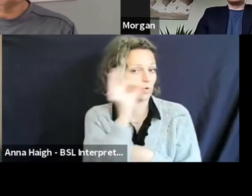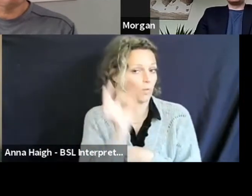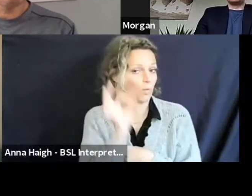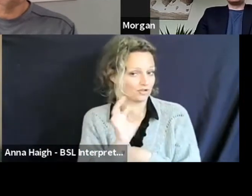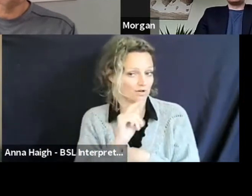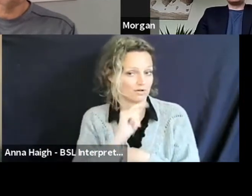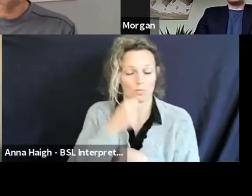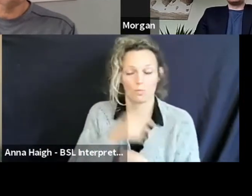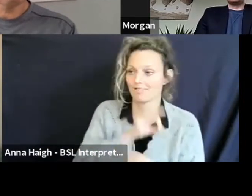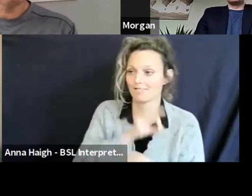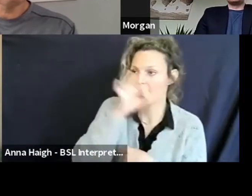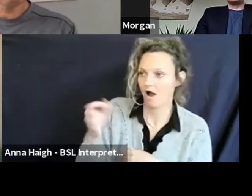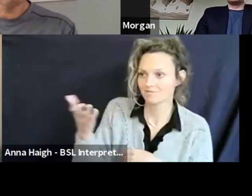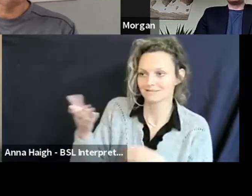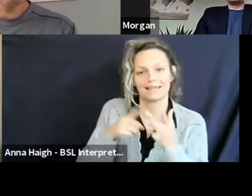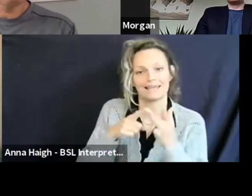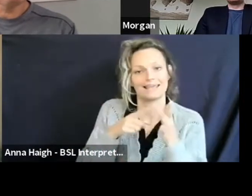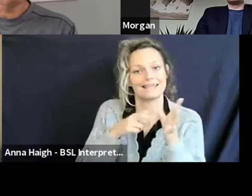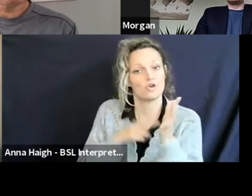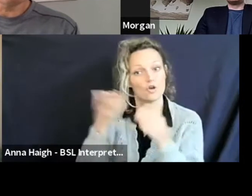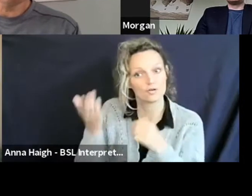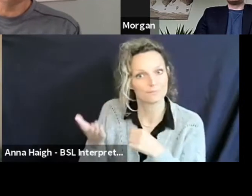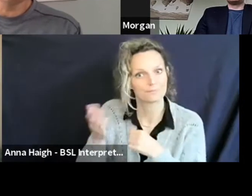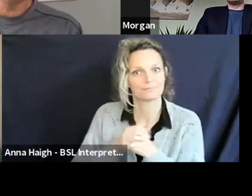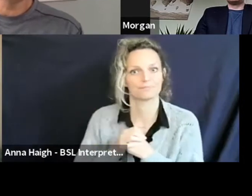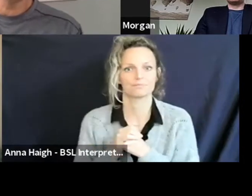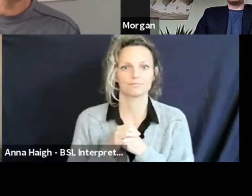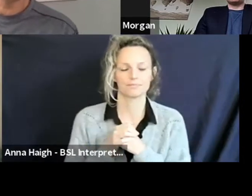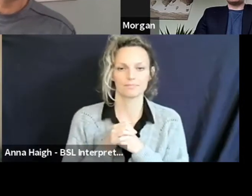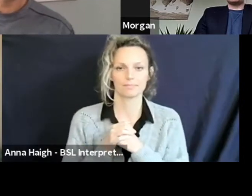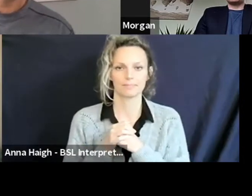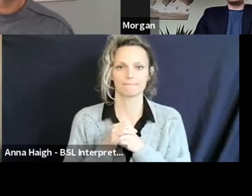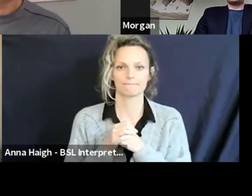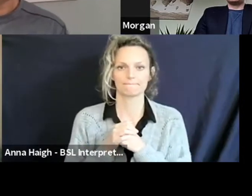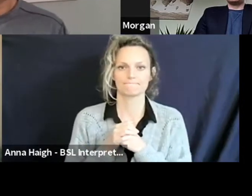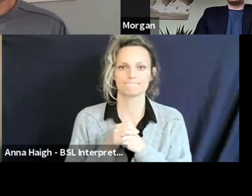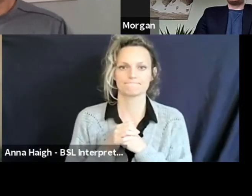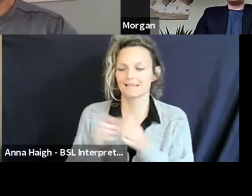So, that leads us in nicely to our first question.